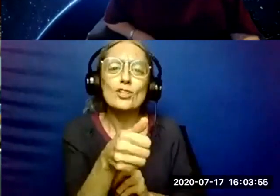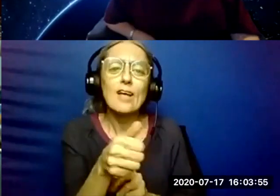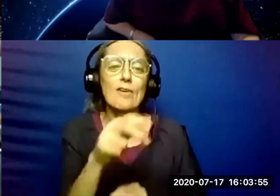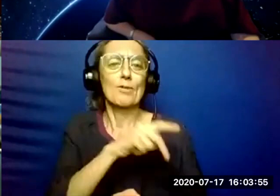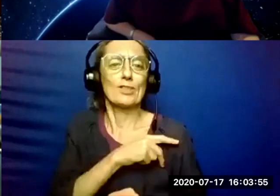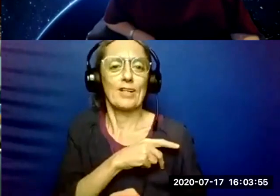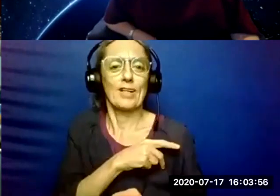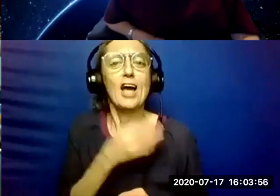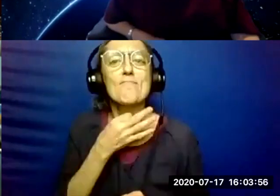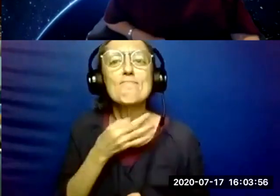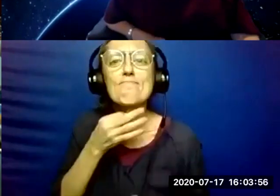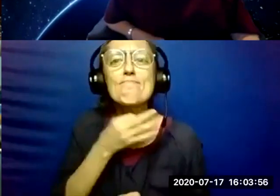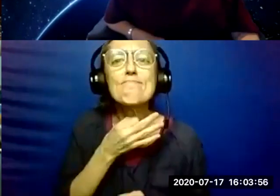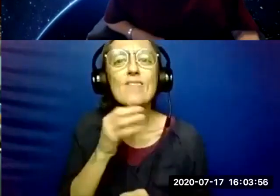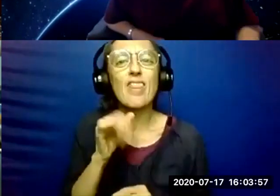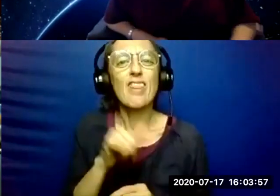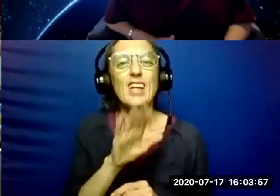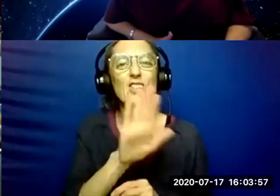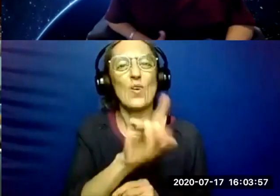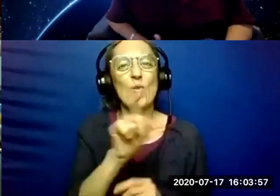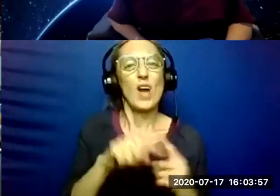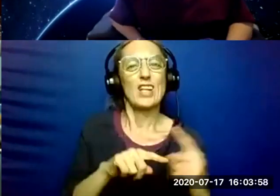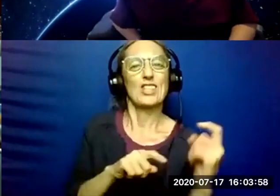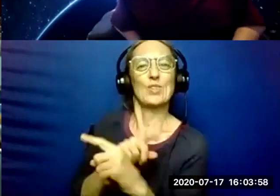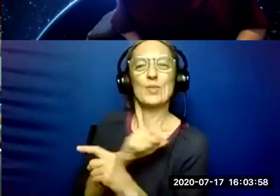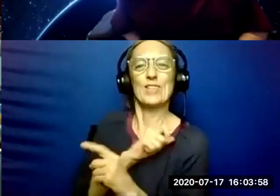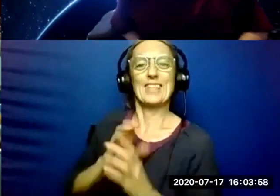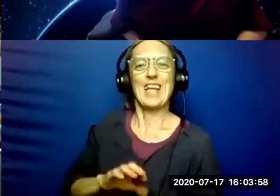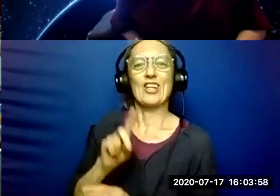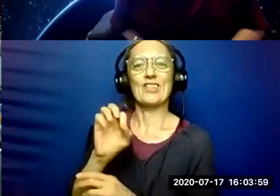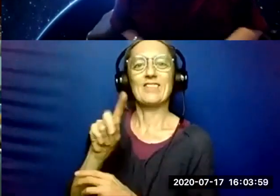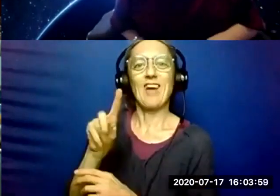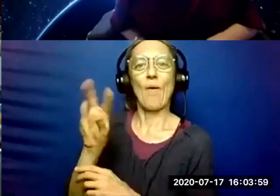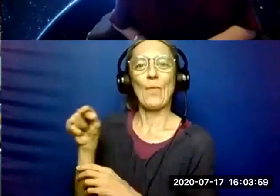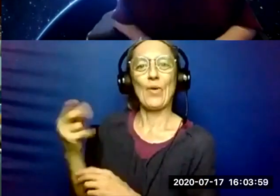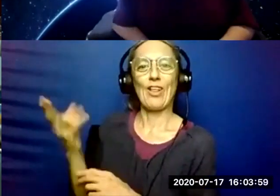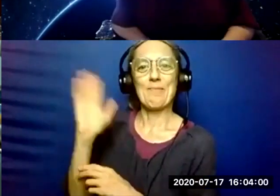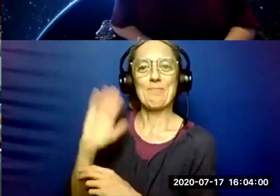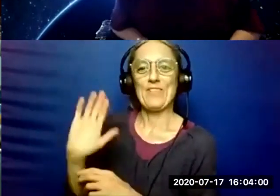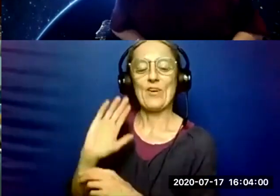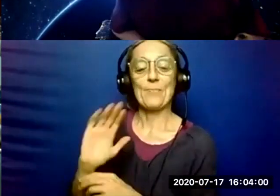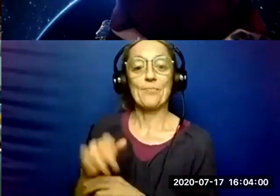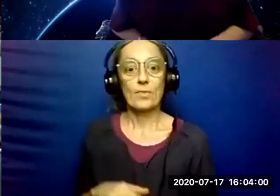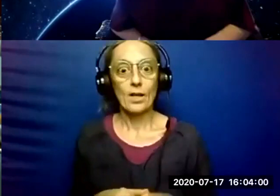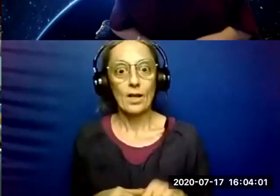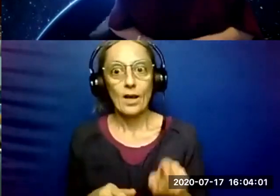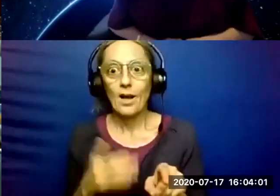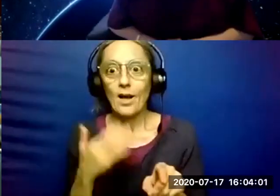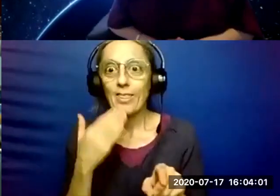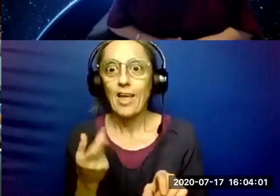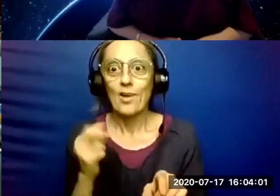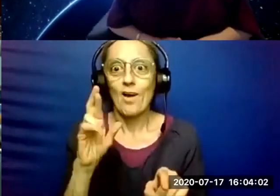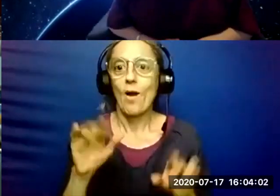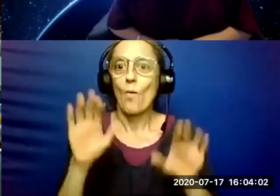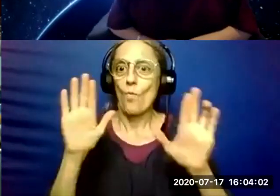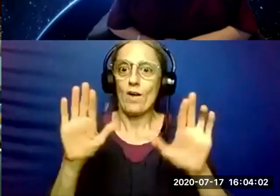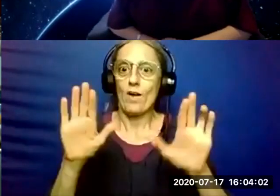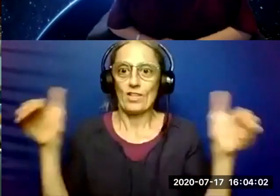Thank you, Hari and Bob. It's like, an amazing introduction. Thank you, Tauna, for the great work